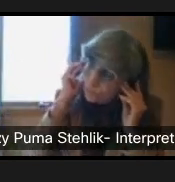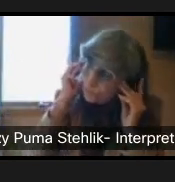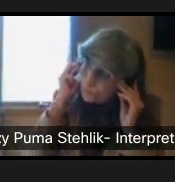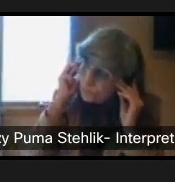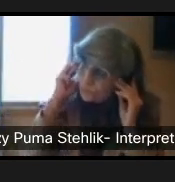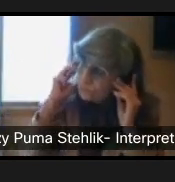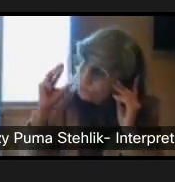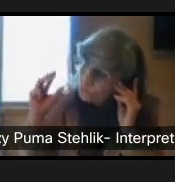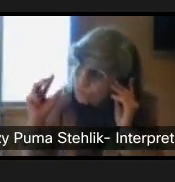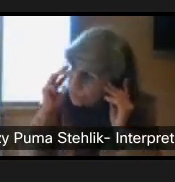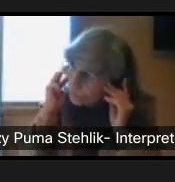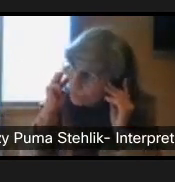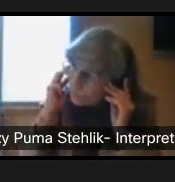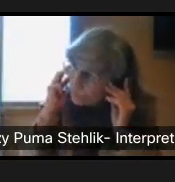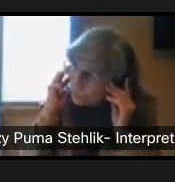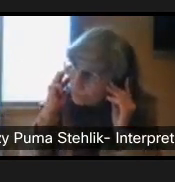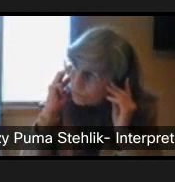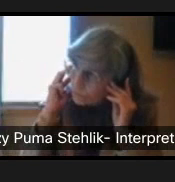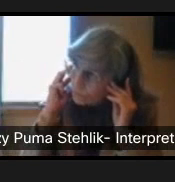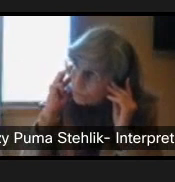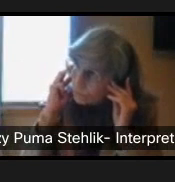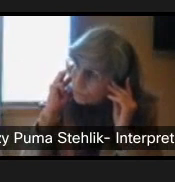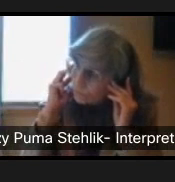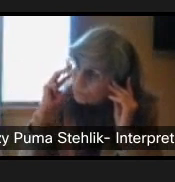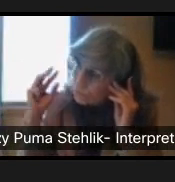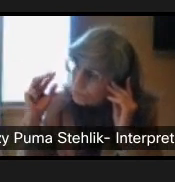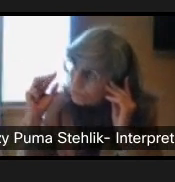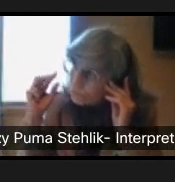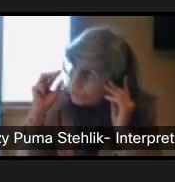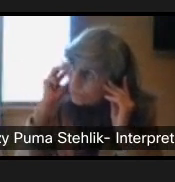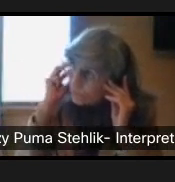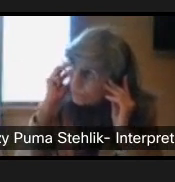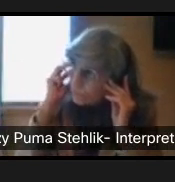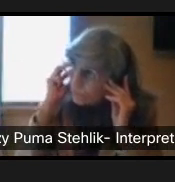Please provide a descriptive narrative on the matters referred to your.